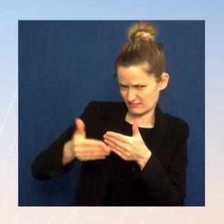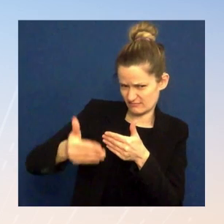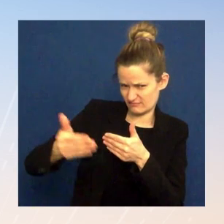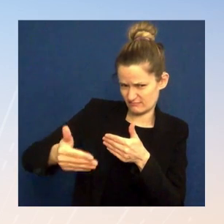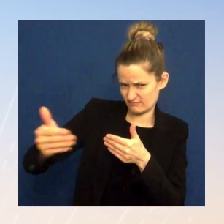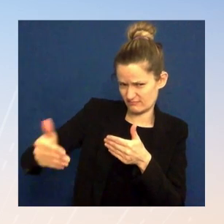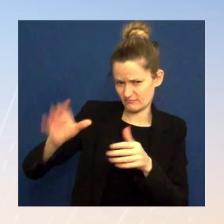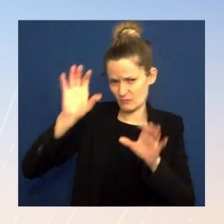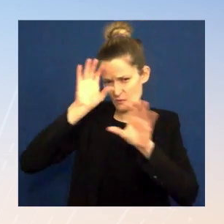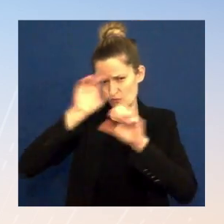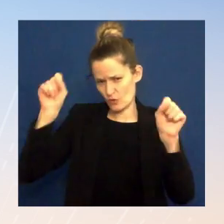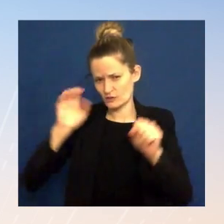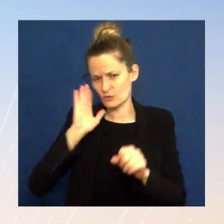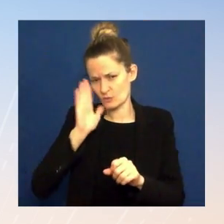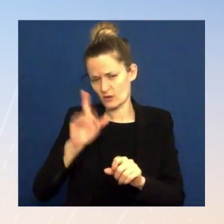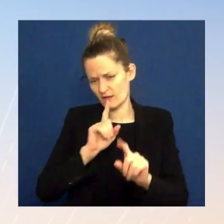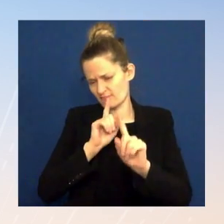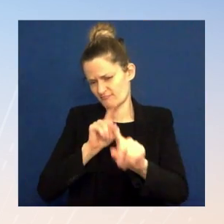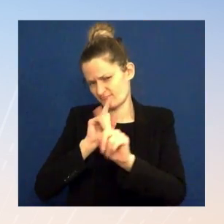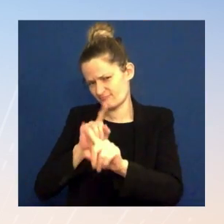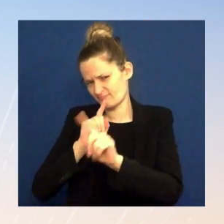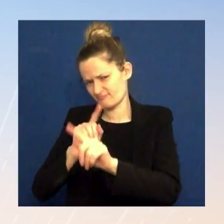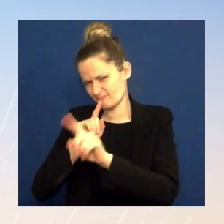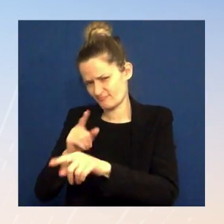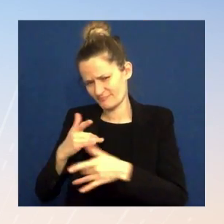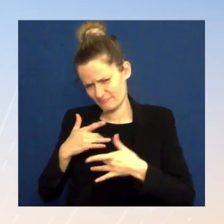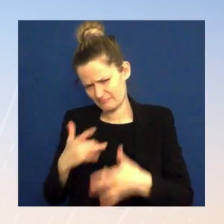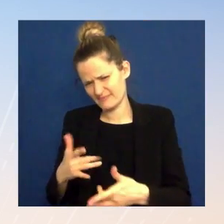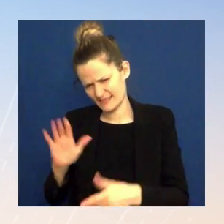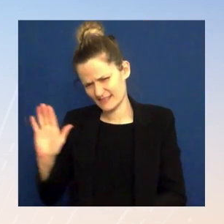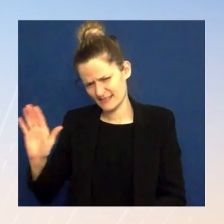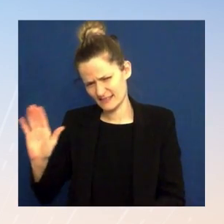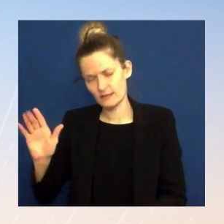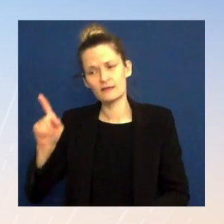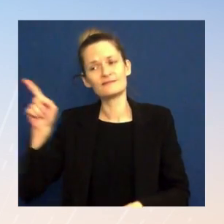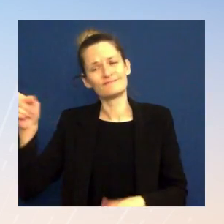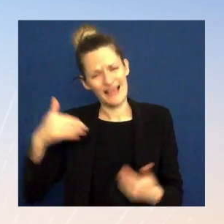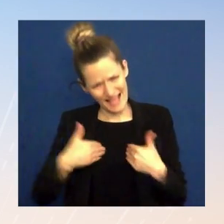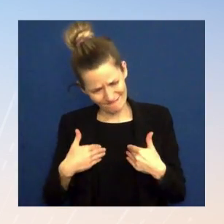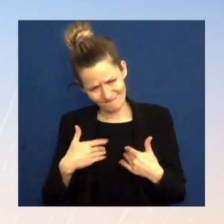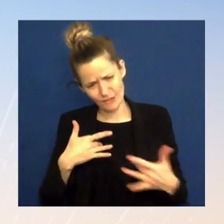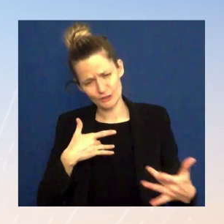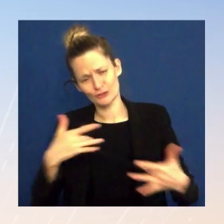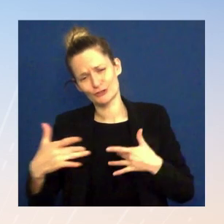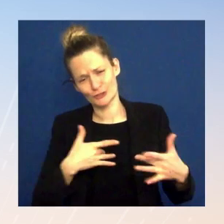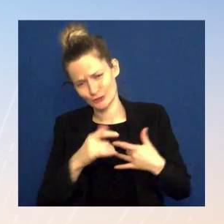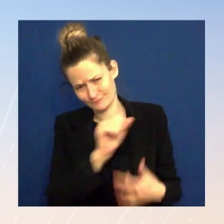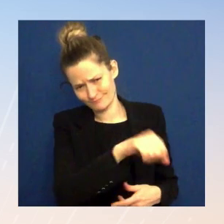he has concerns about the power of social media platforms to --